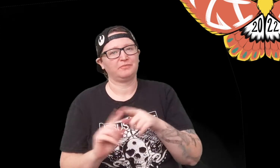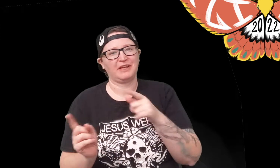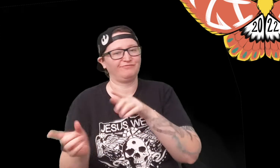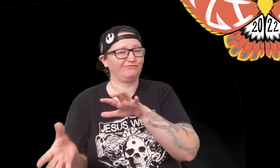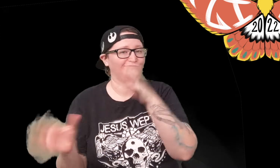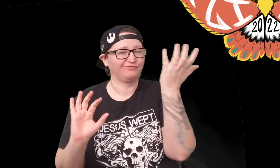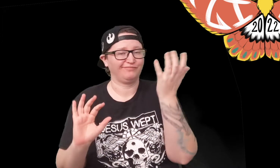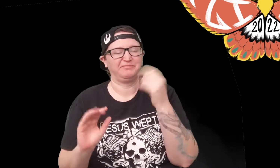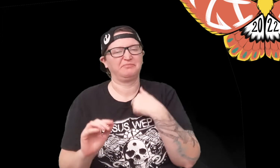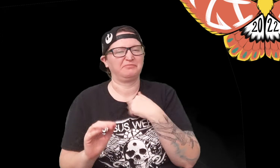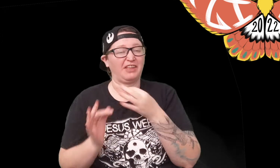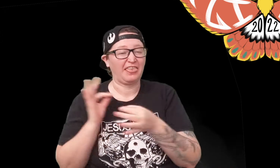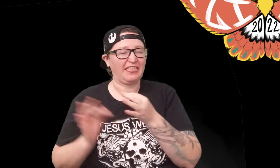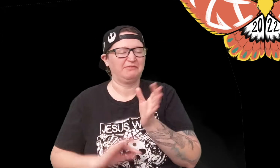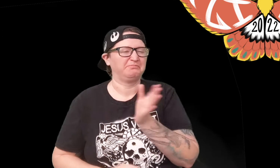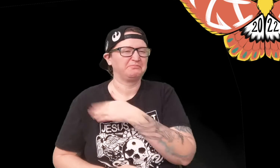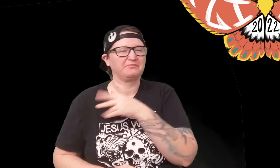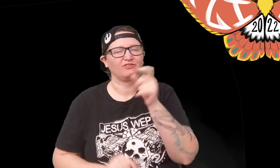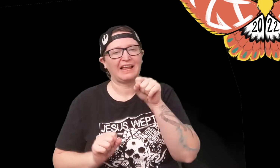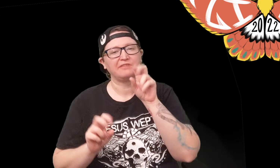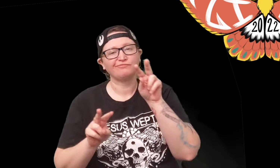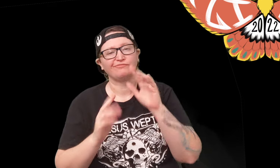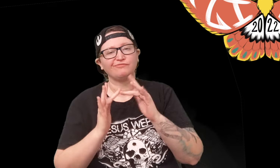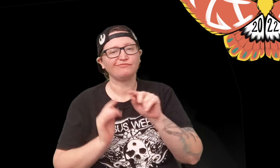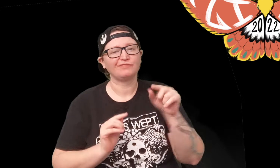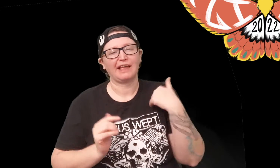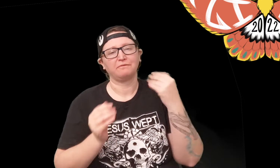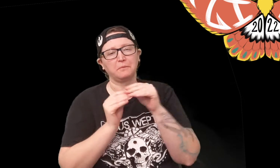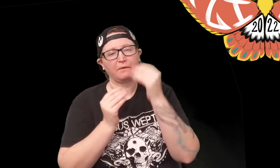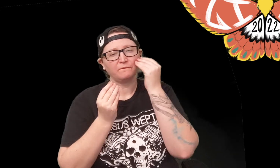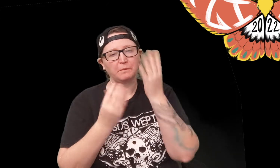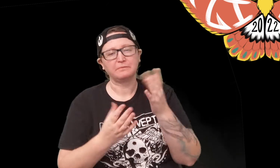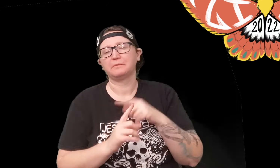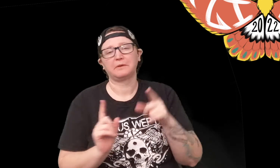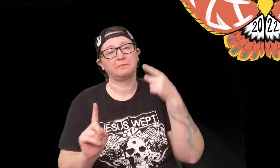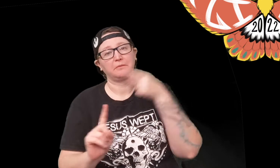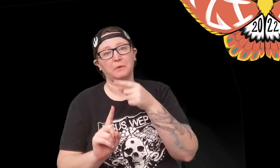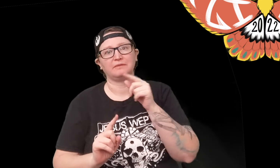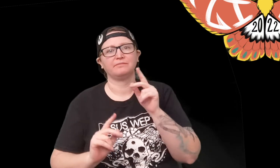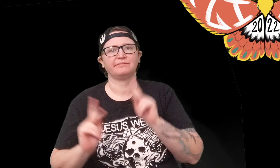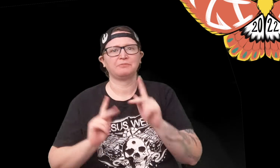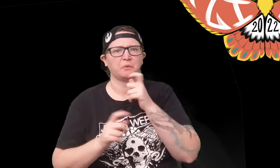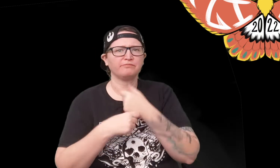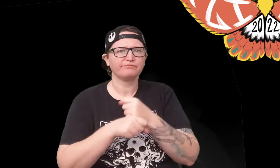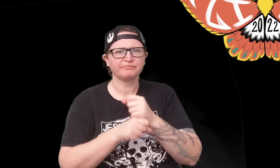through Kickstarter but that got screwed up and I'm not going to explain all about that if you want to you can look online there's more information there but the whole point